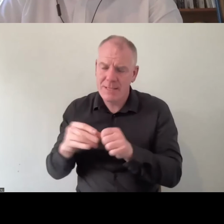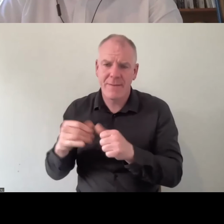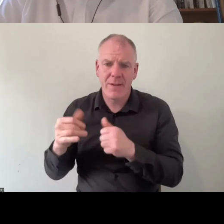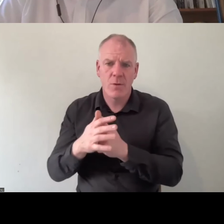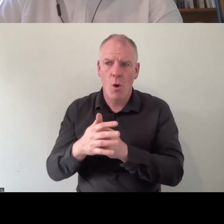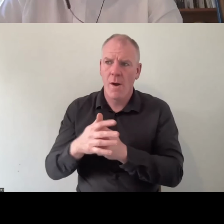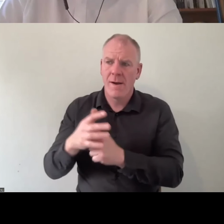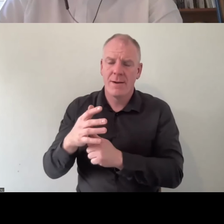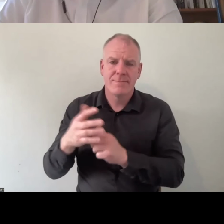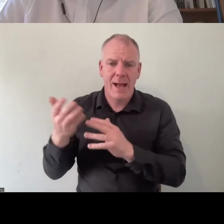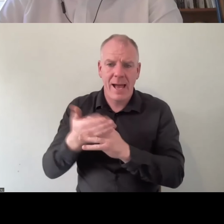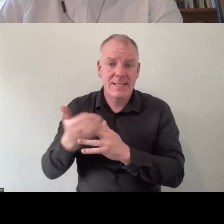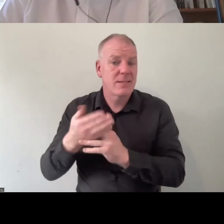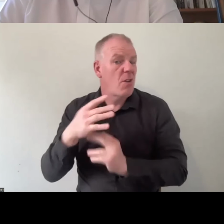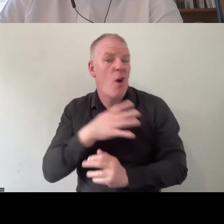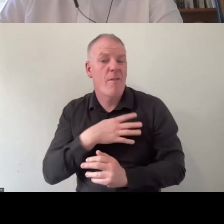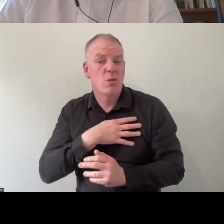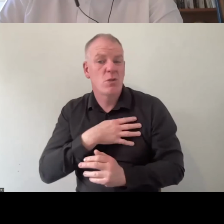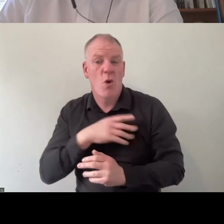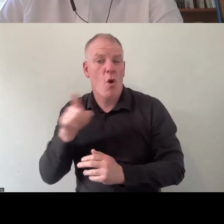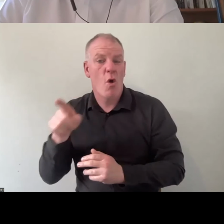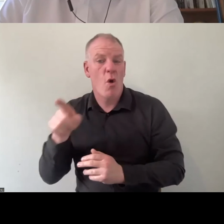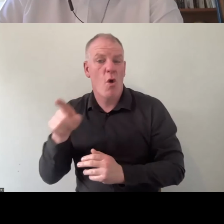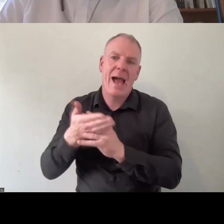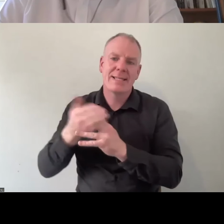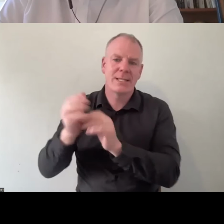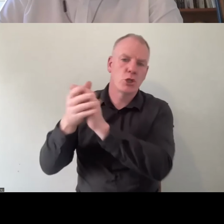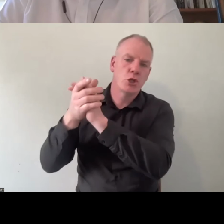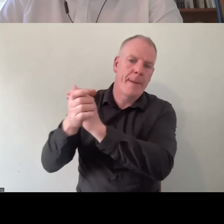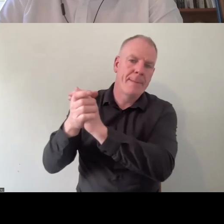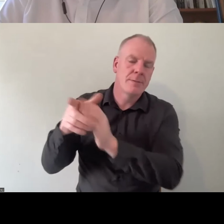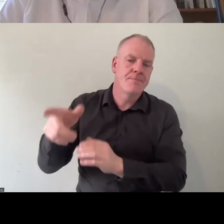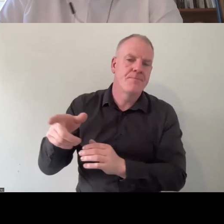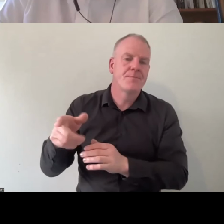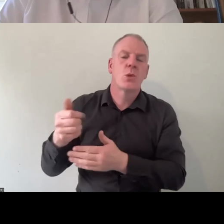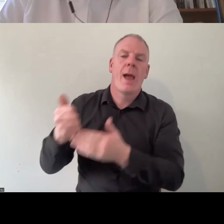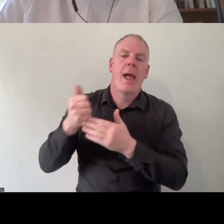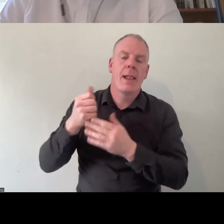sometimes called an access officer or an access champion to assist customers with disabilities.